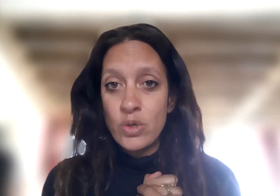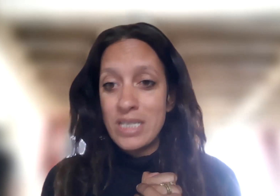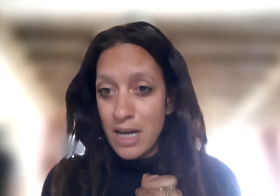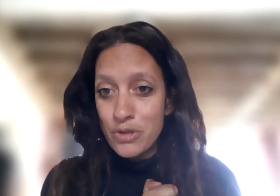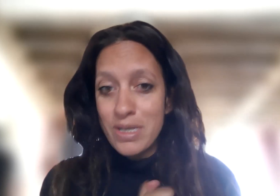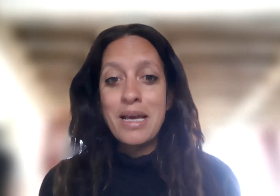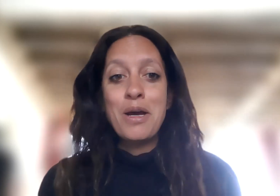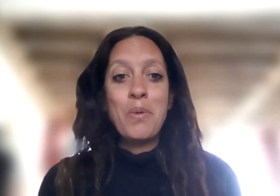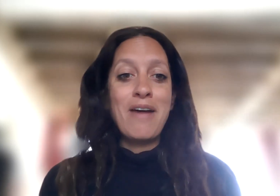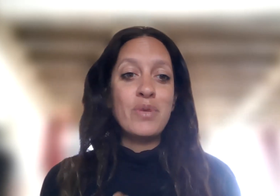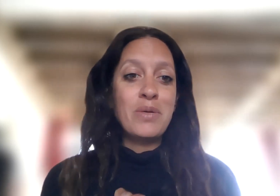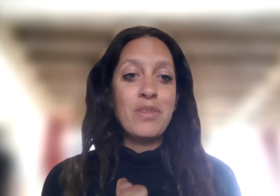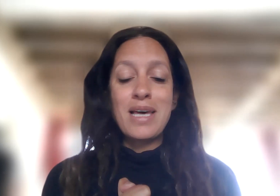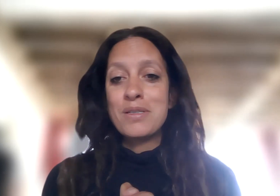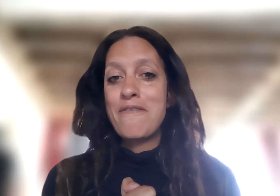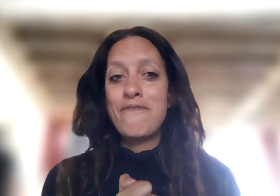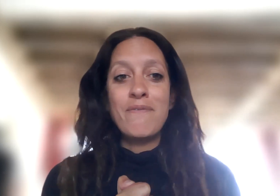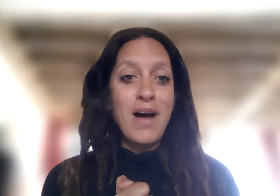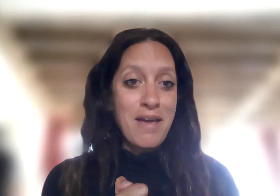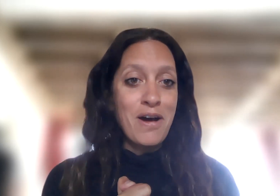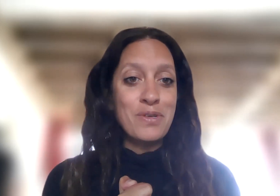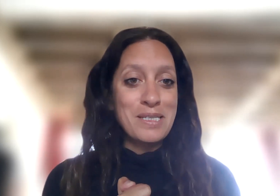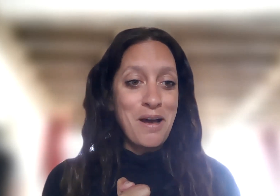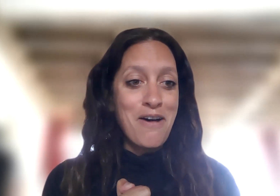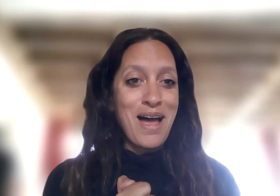action happen. As you know, WFP is the largest humanitarian organization,